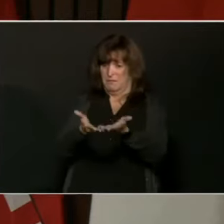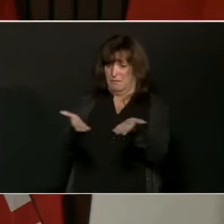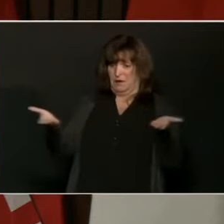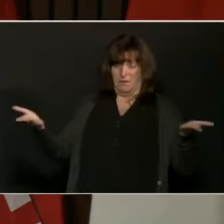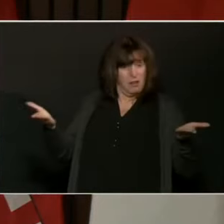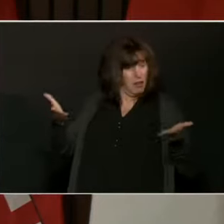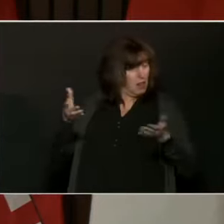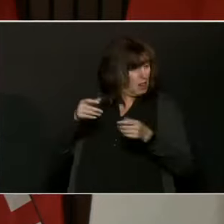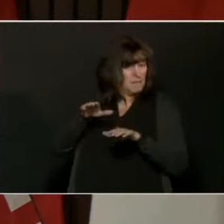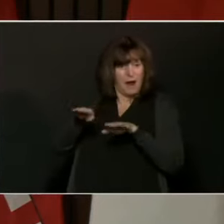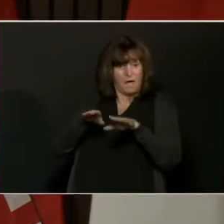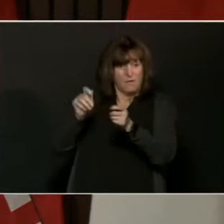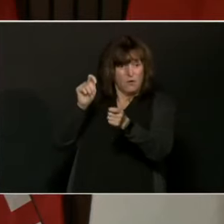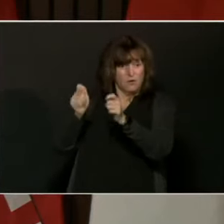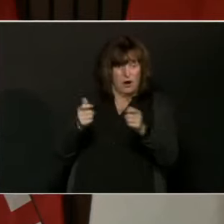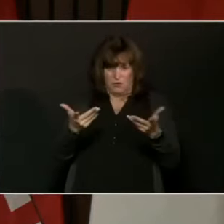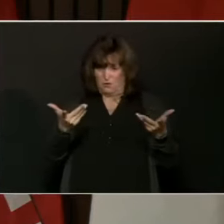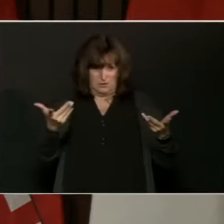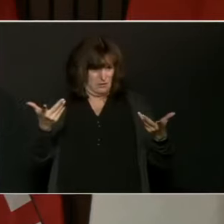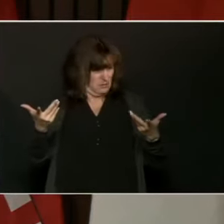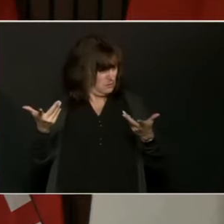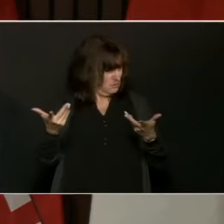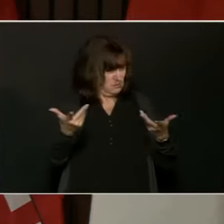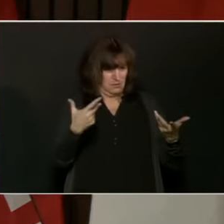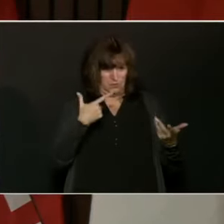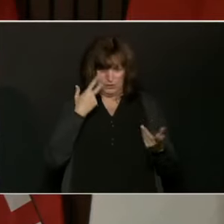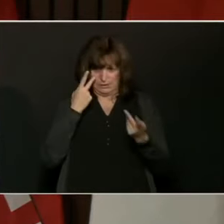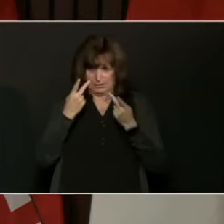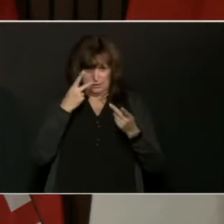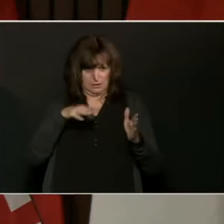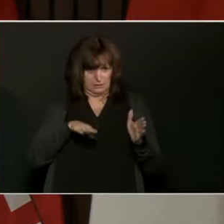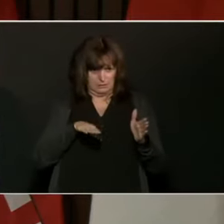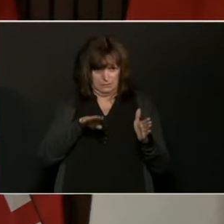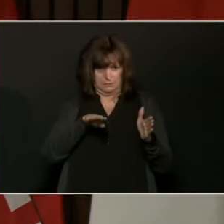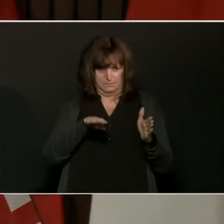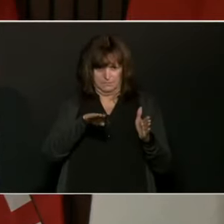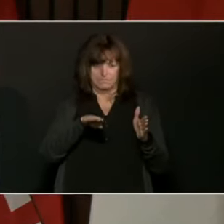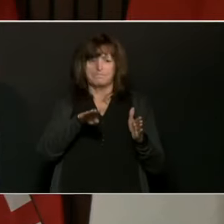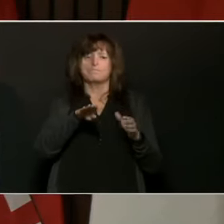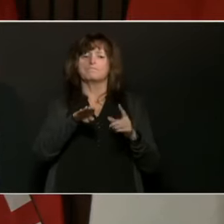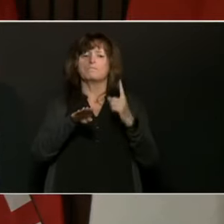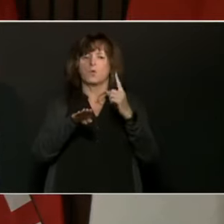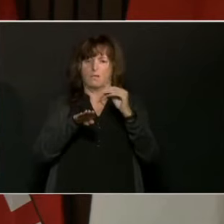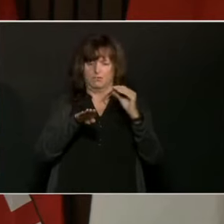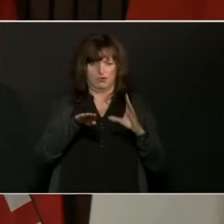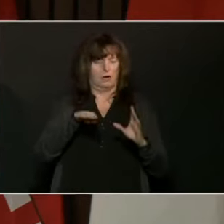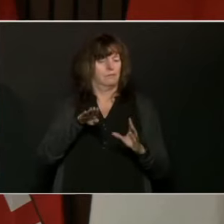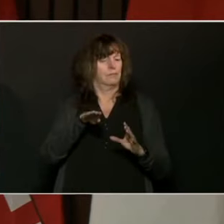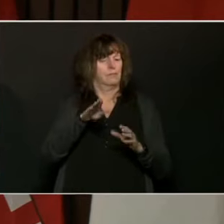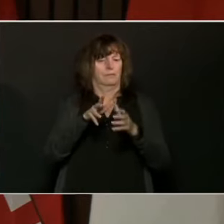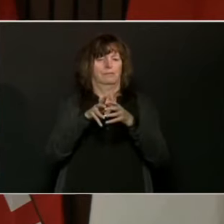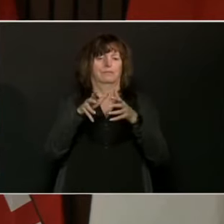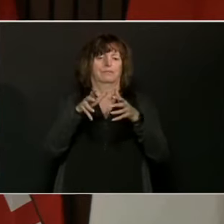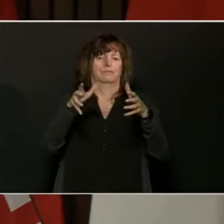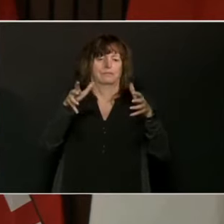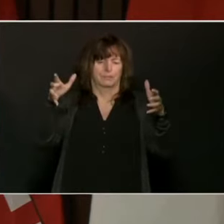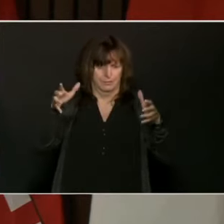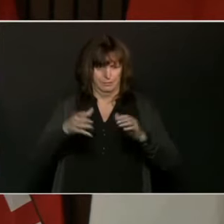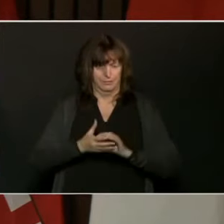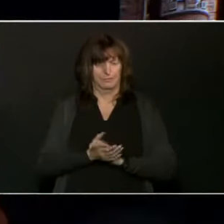CHANGES IN BEHAVIOUR, AND THESE AFFECT WHERE THE CURVES ARE.